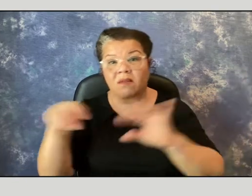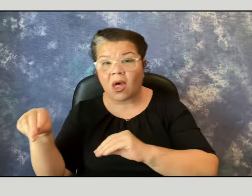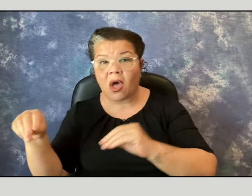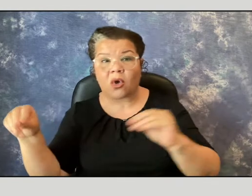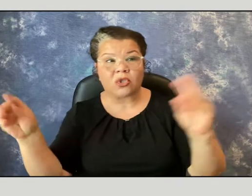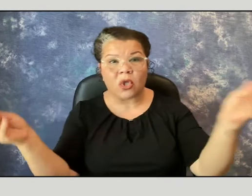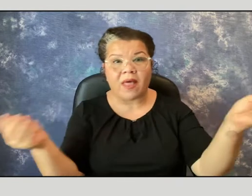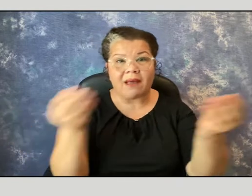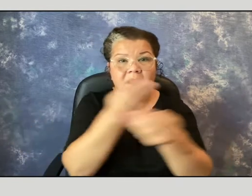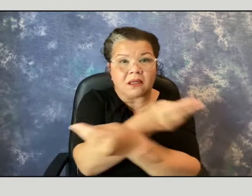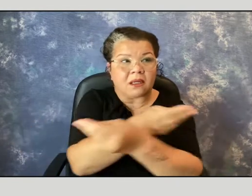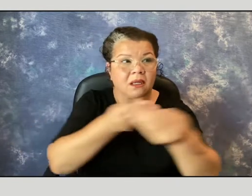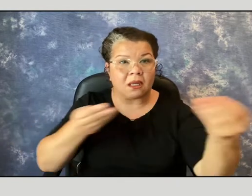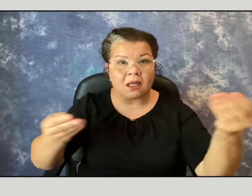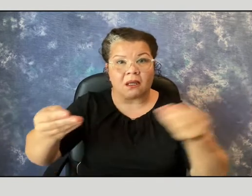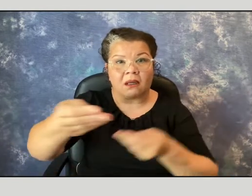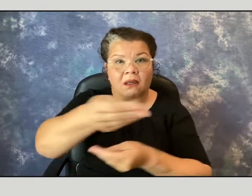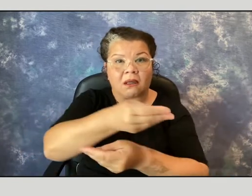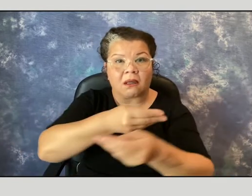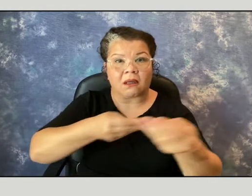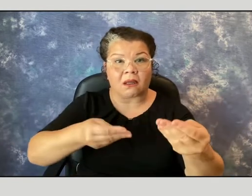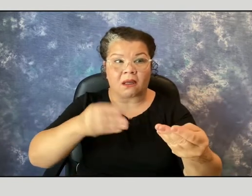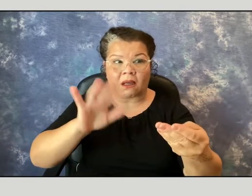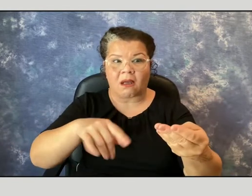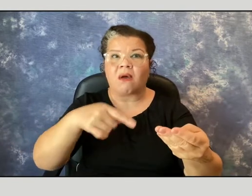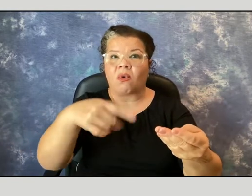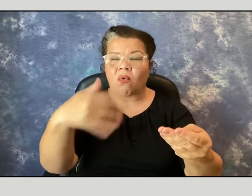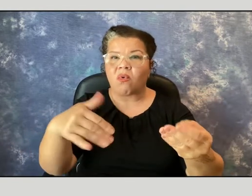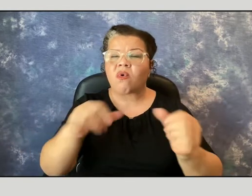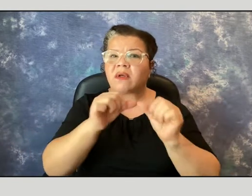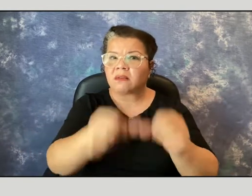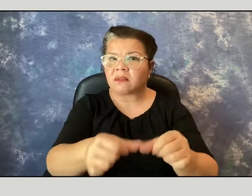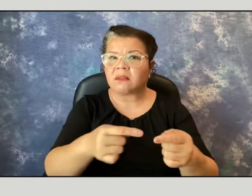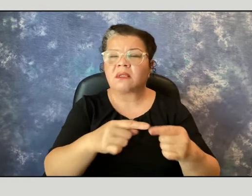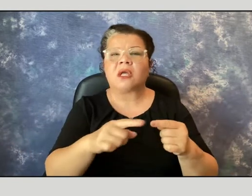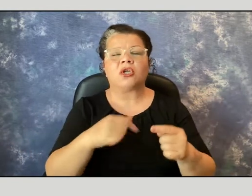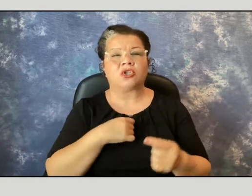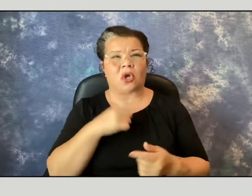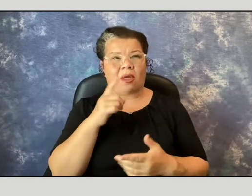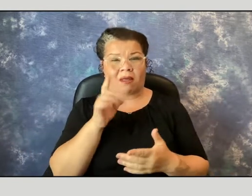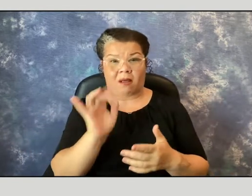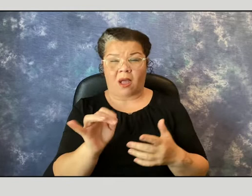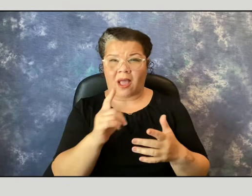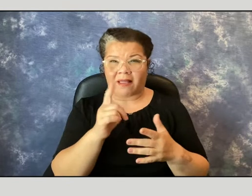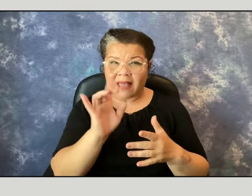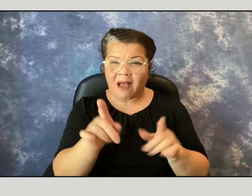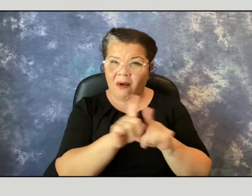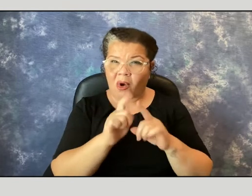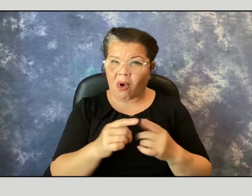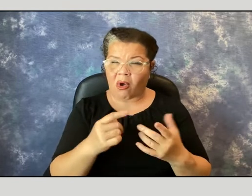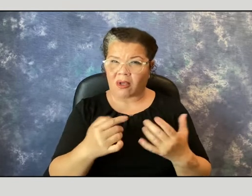what issues that brings up and about the internal diversity within that flow.